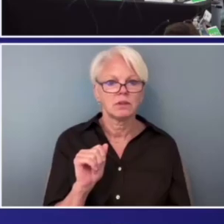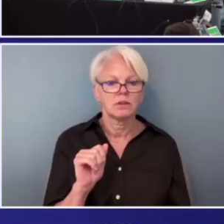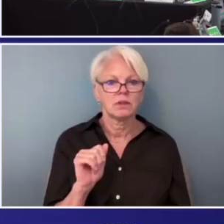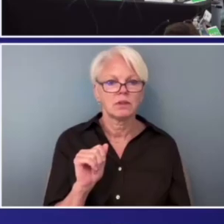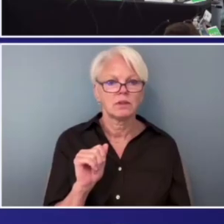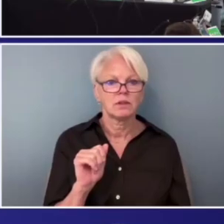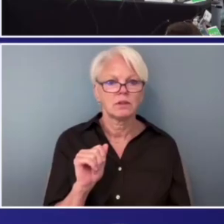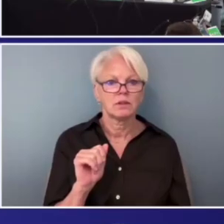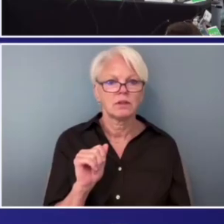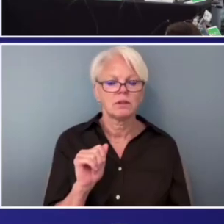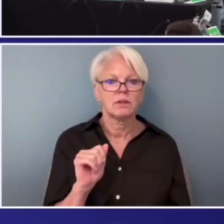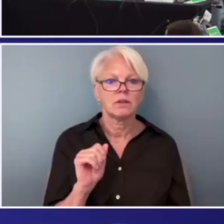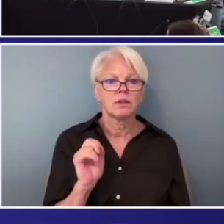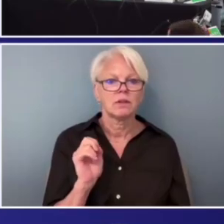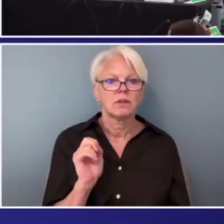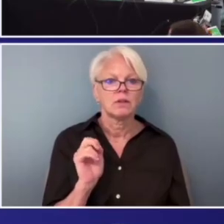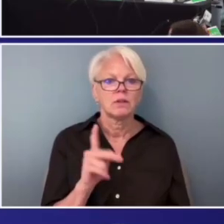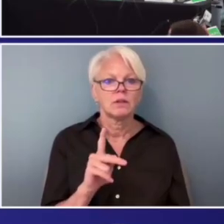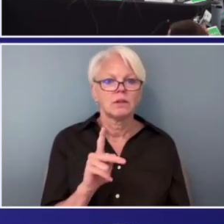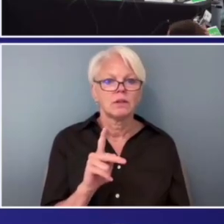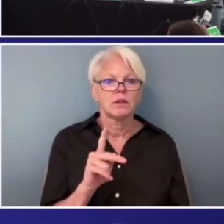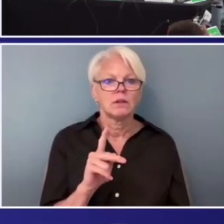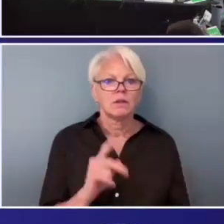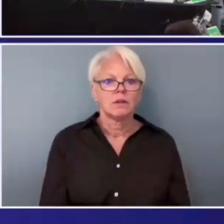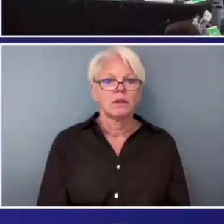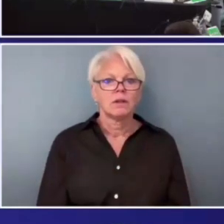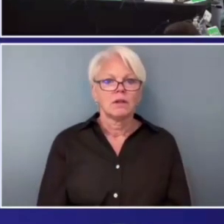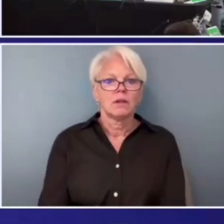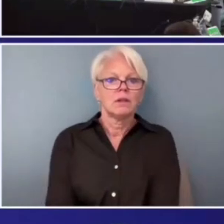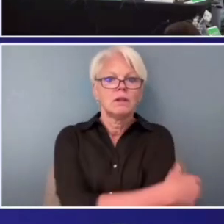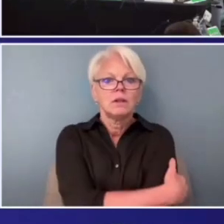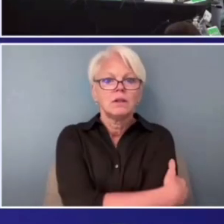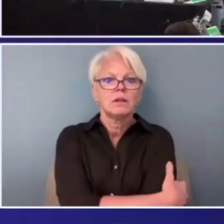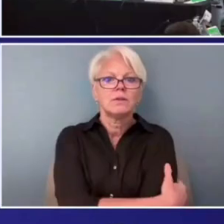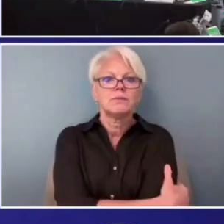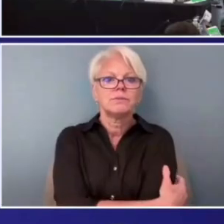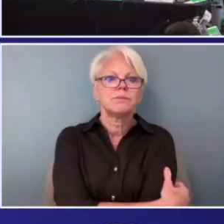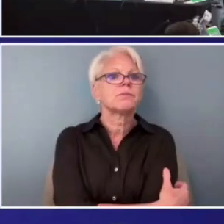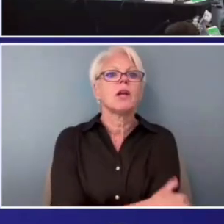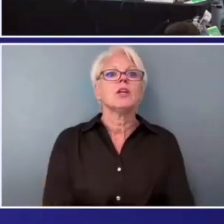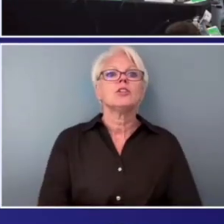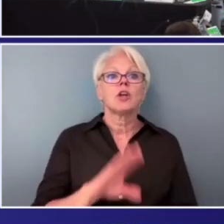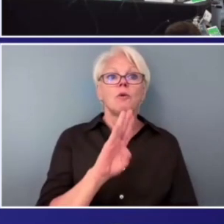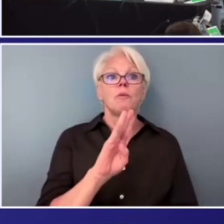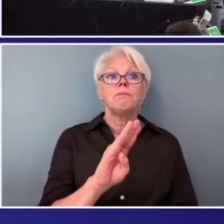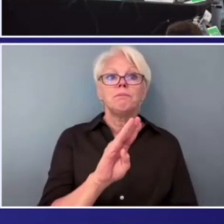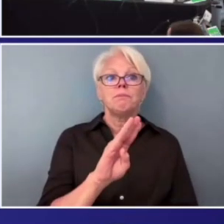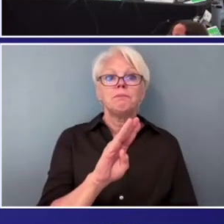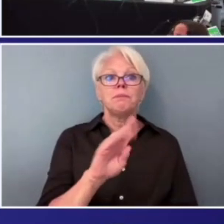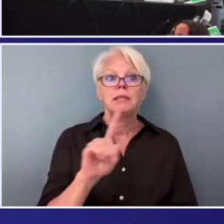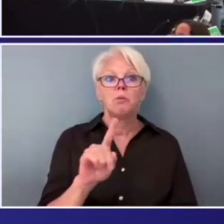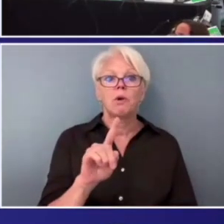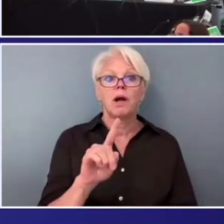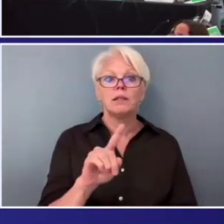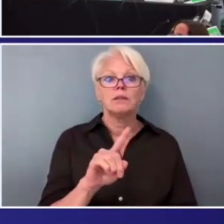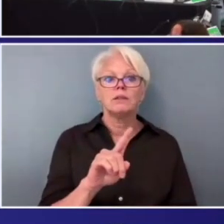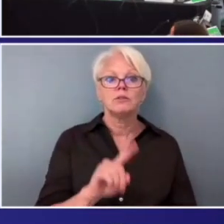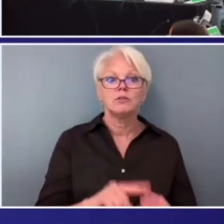So, in paragraph (b)(1) through (b)(8), it is important to note borrowers have not